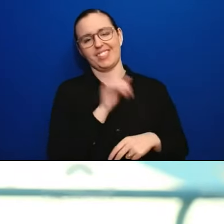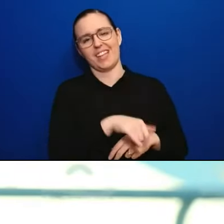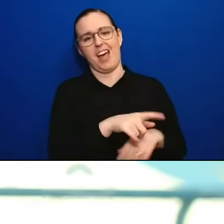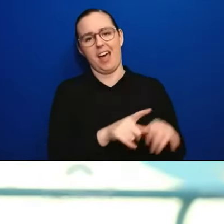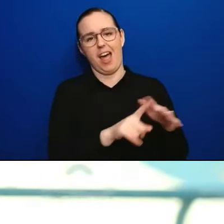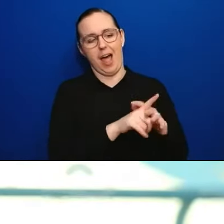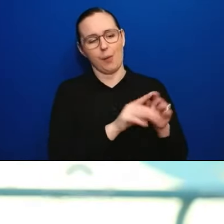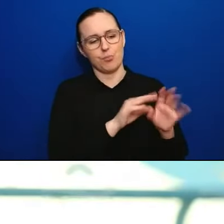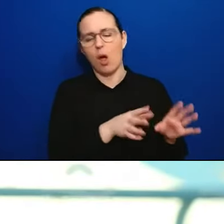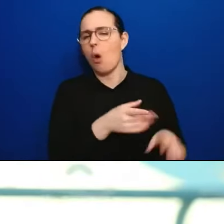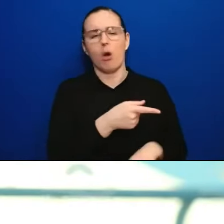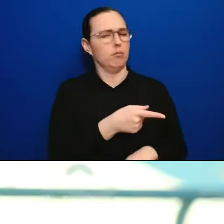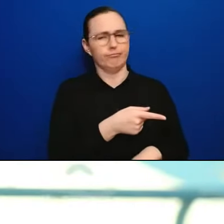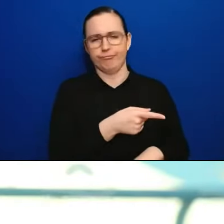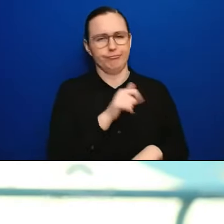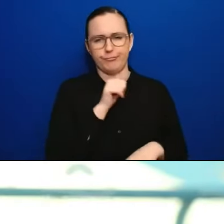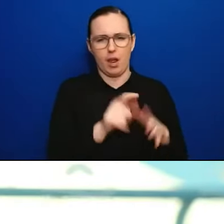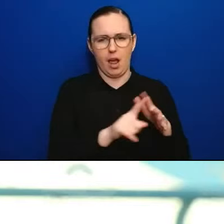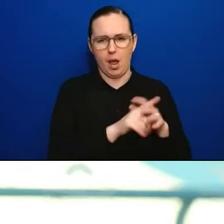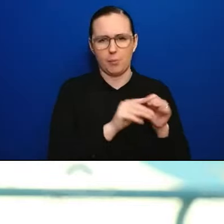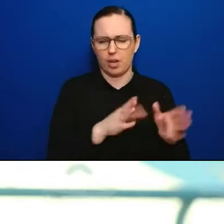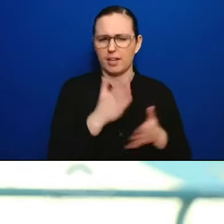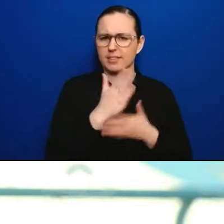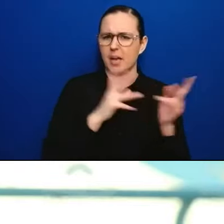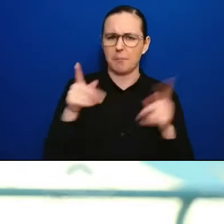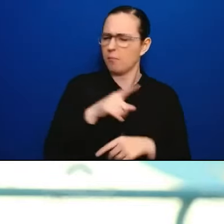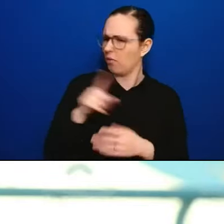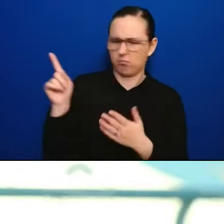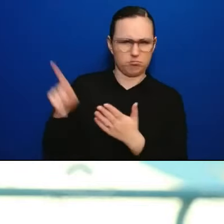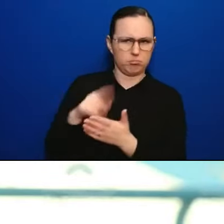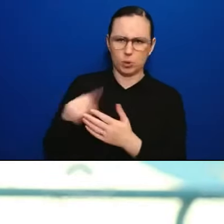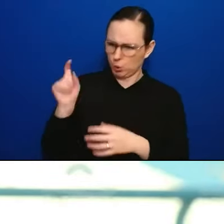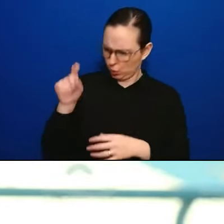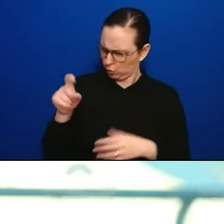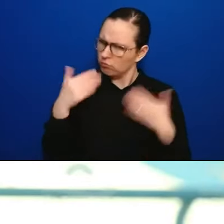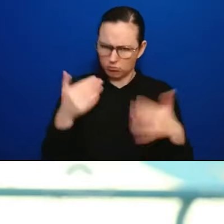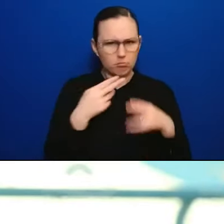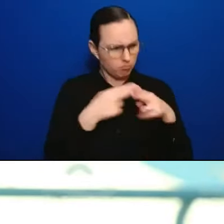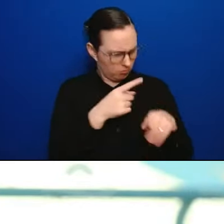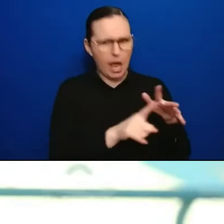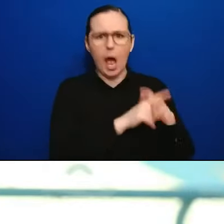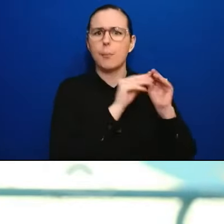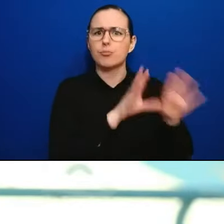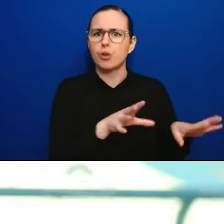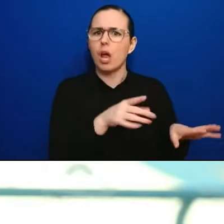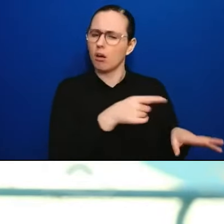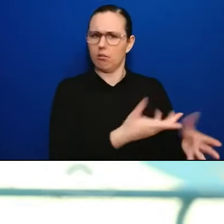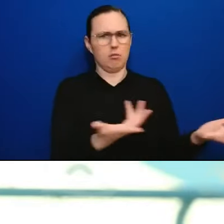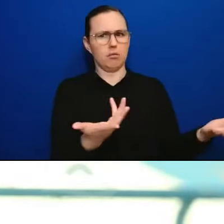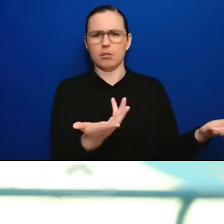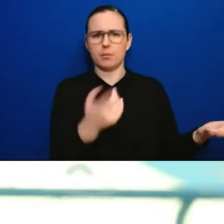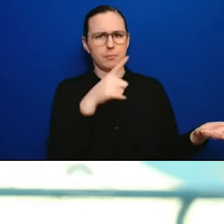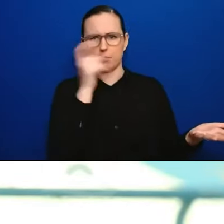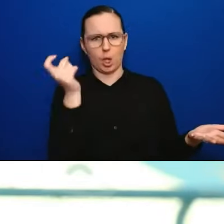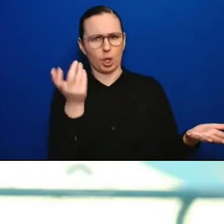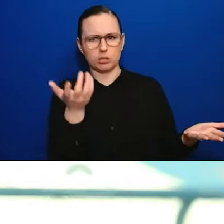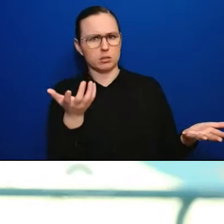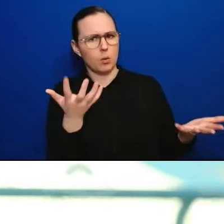Health Officer may declare an